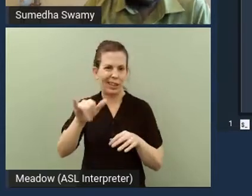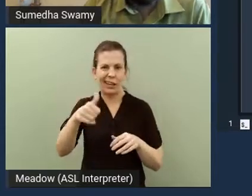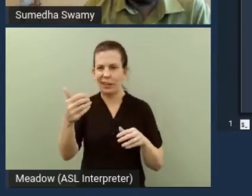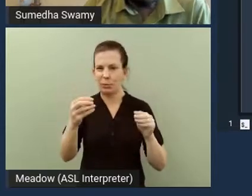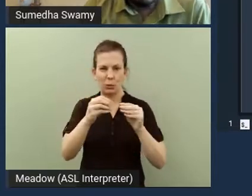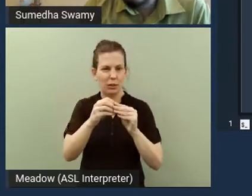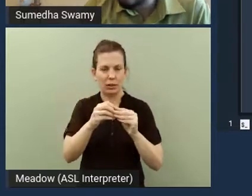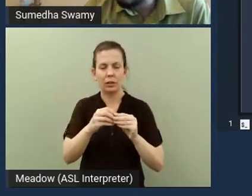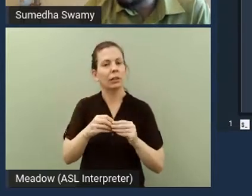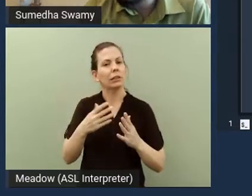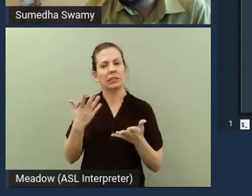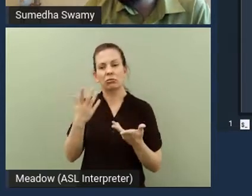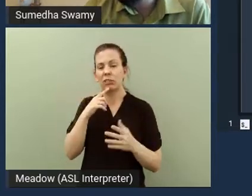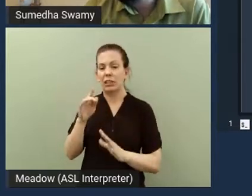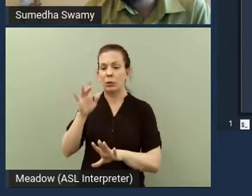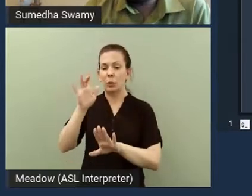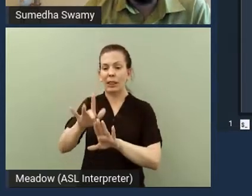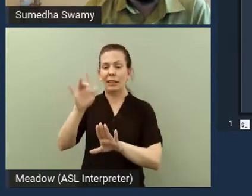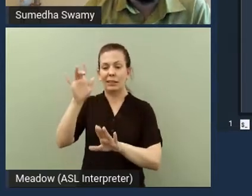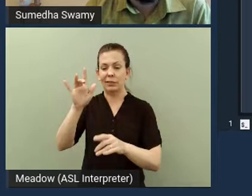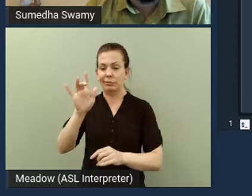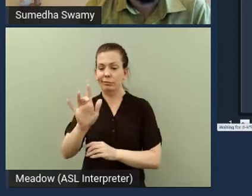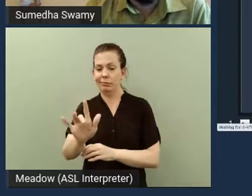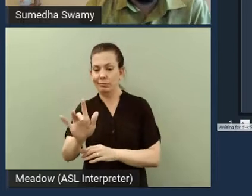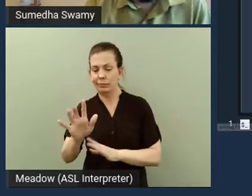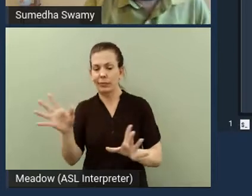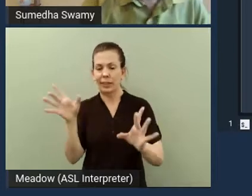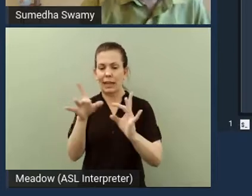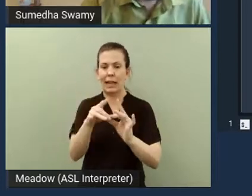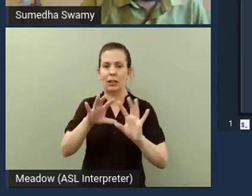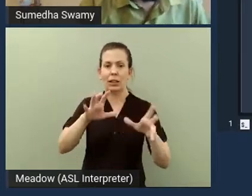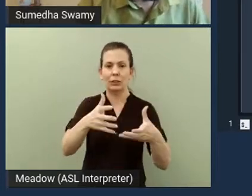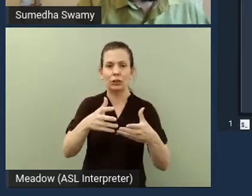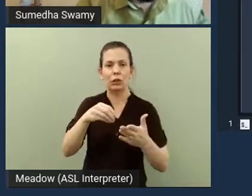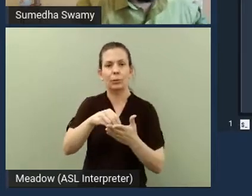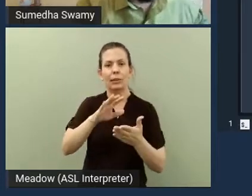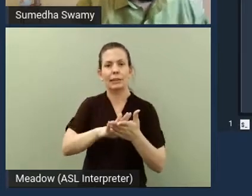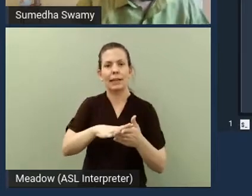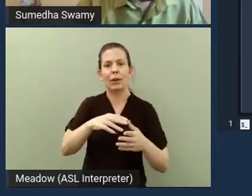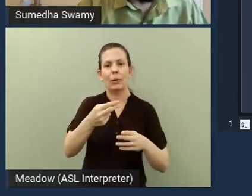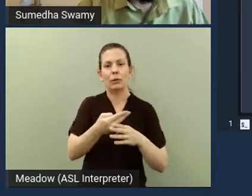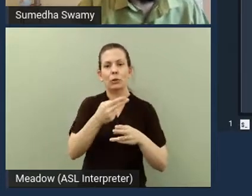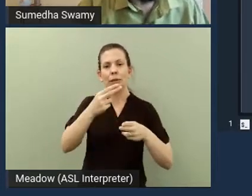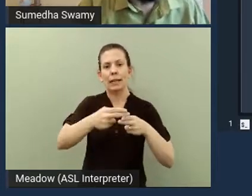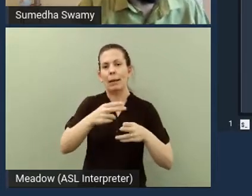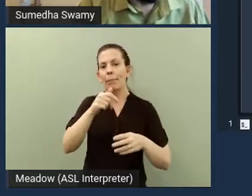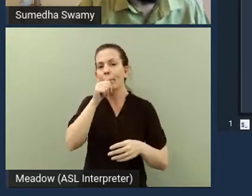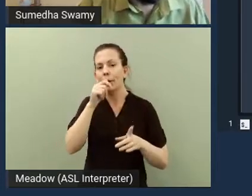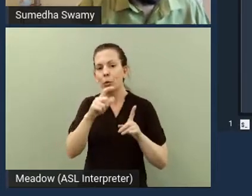You simply click that button connected to a cluster, enter the username and password, which let me do it now.